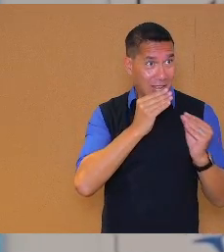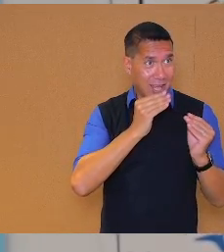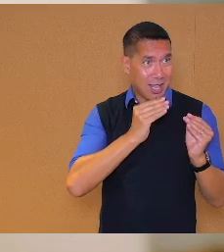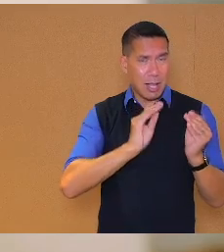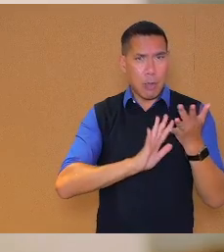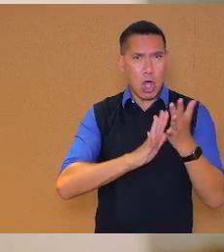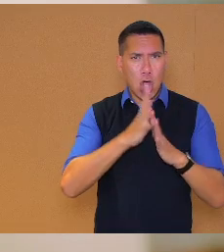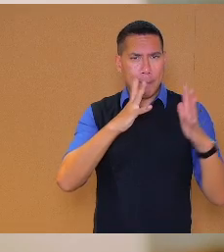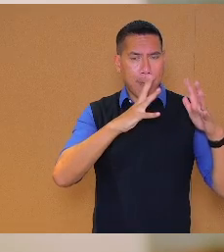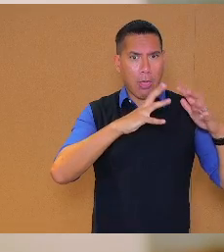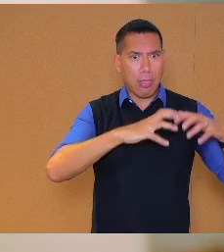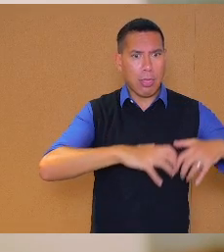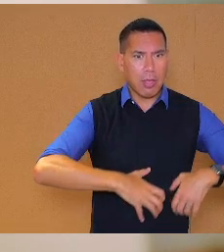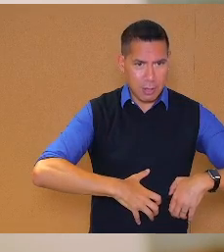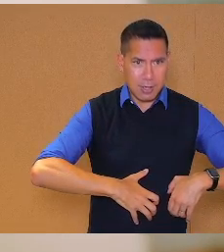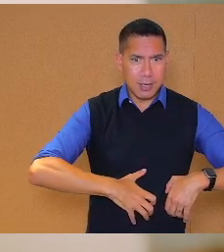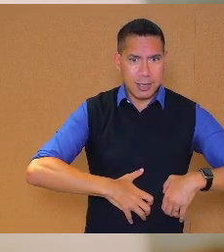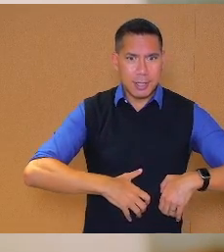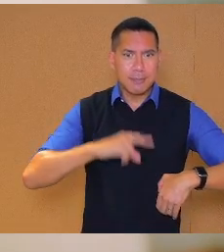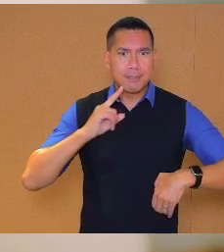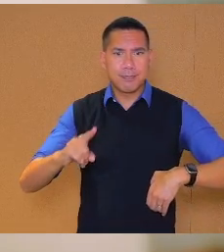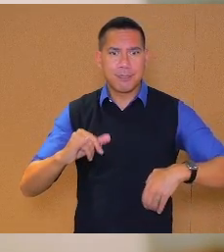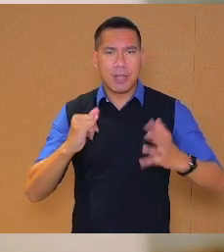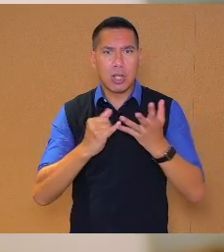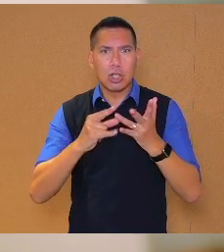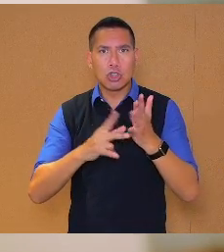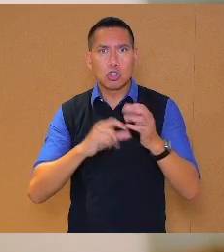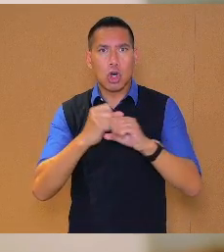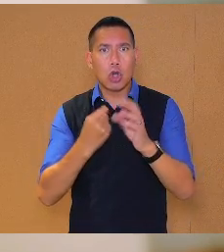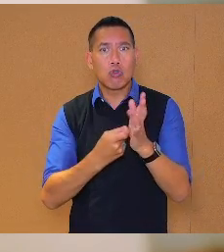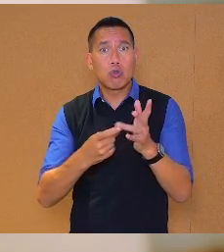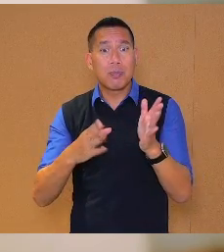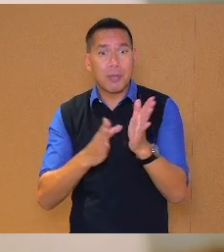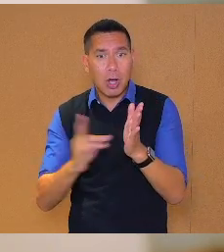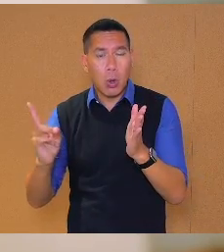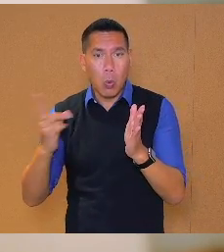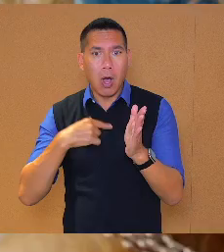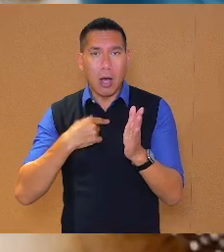The Song Room is a national organisation and we provide arts opportunities for students in disadvantaged committees.